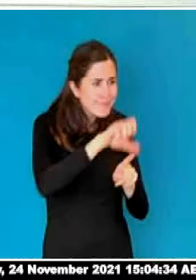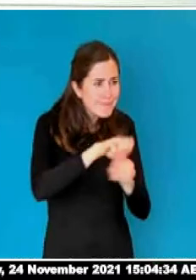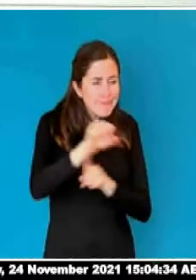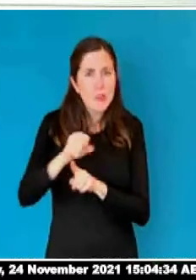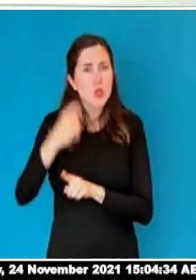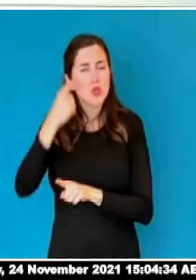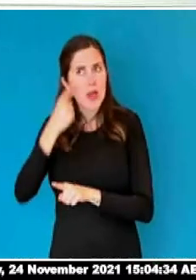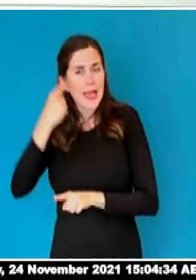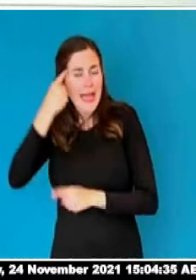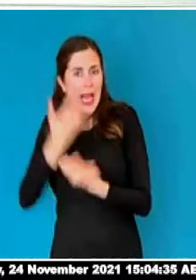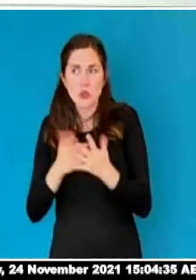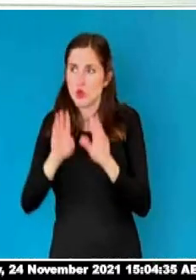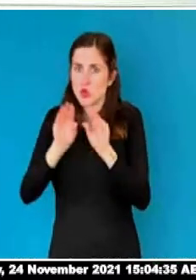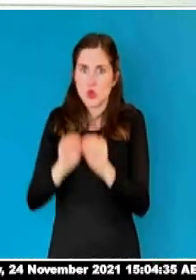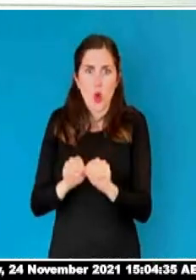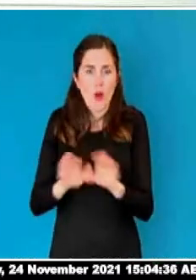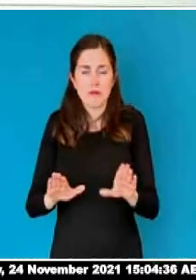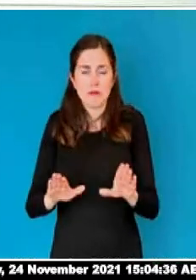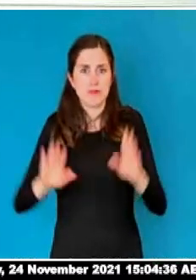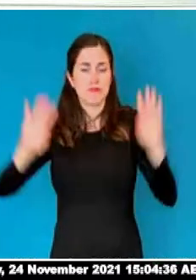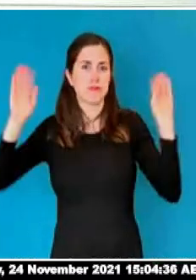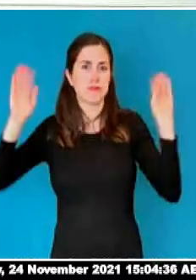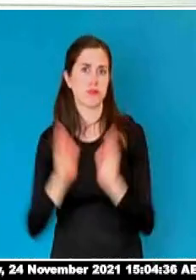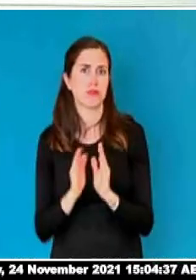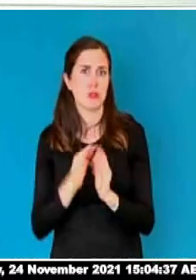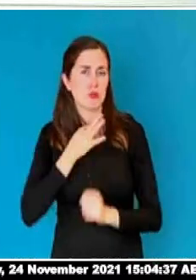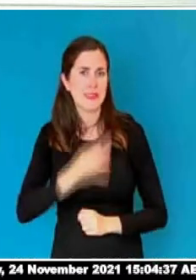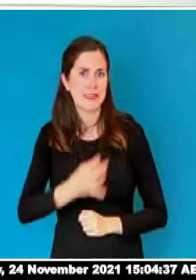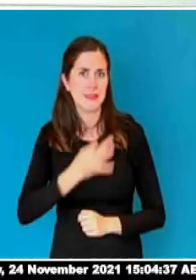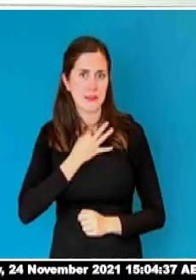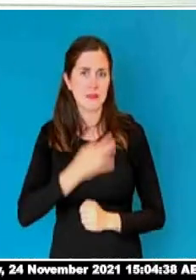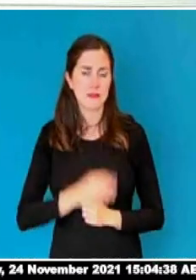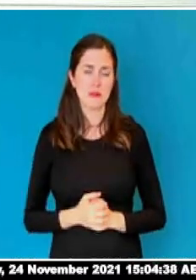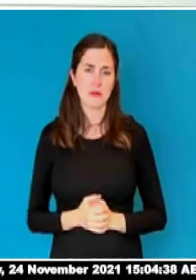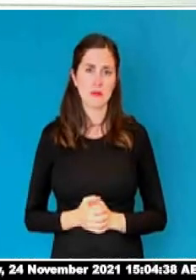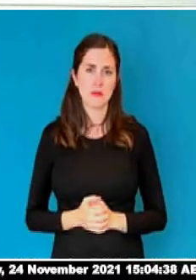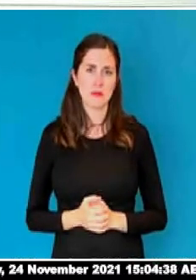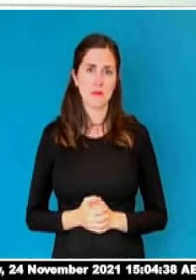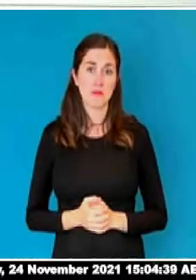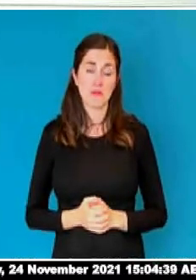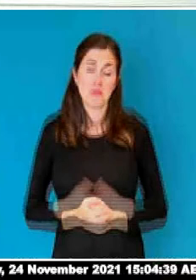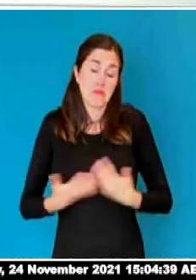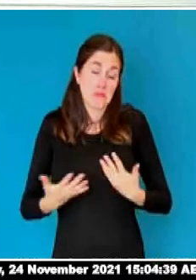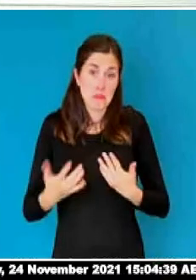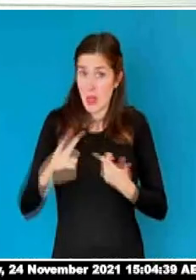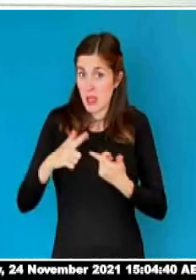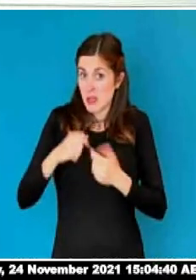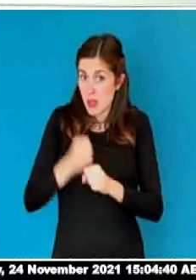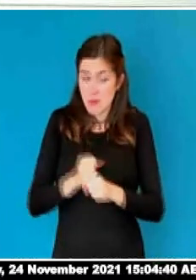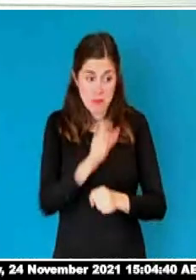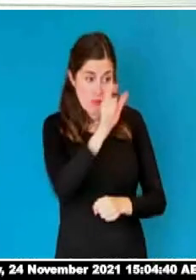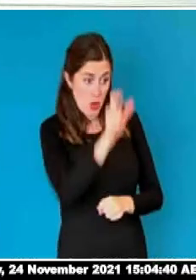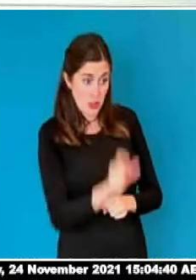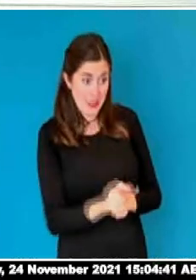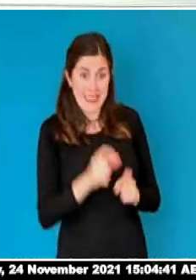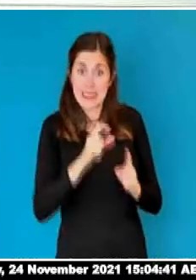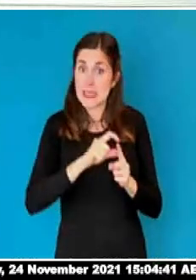Equally, if that employee is a worker with a disability, it may be that that identified,